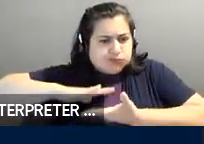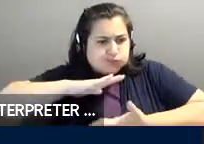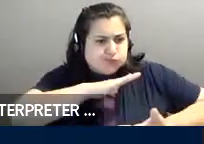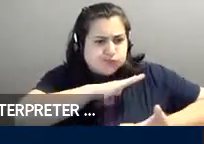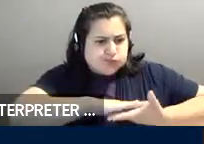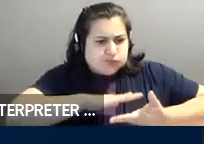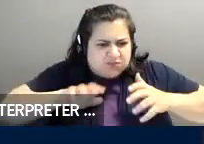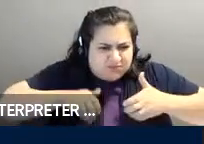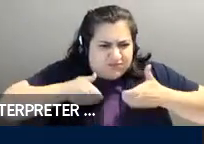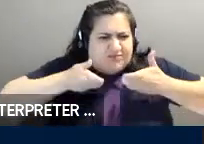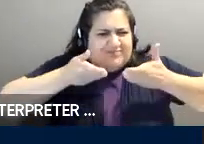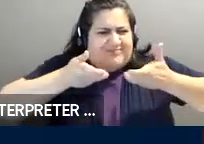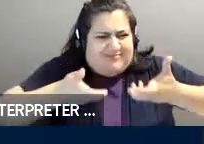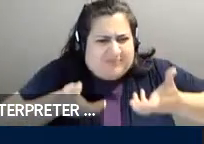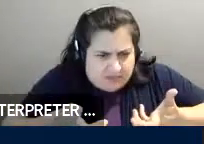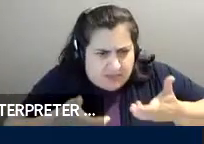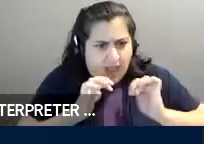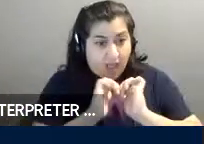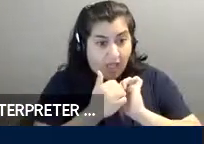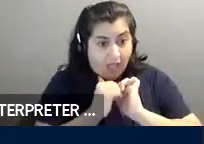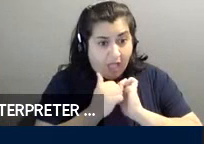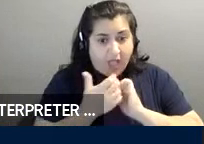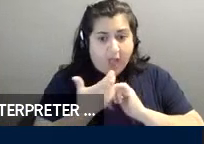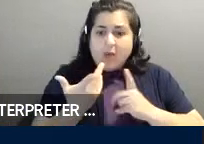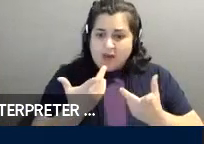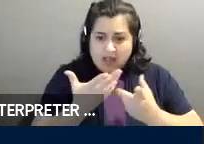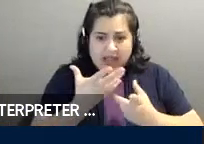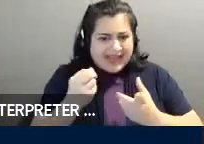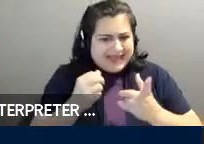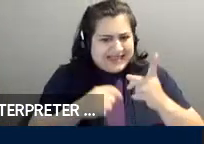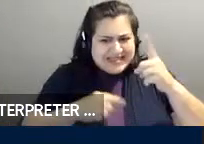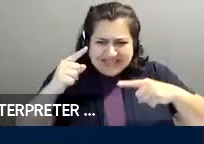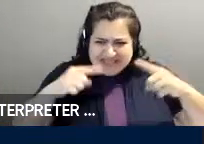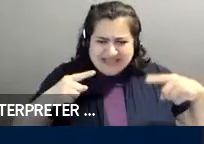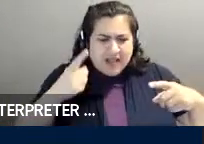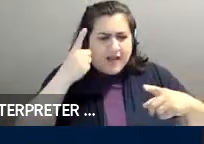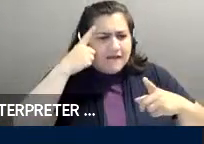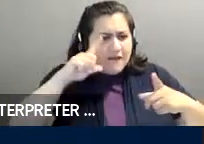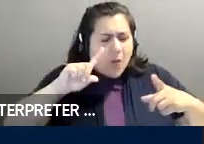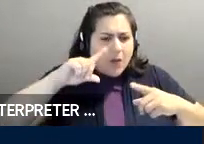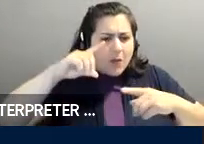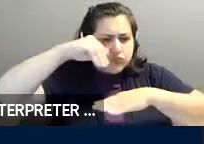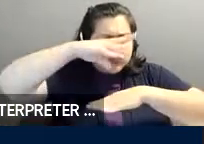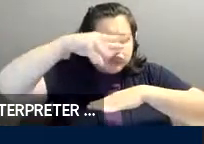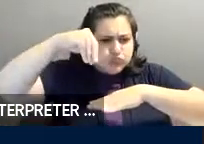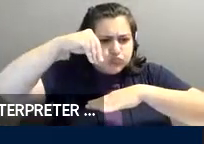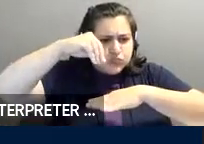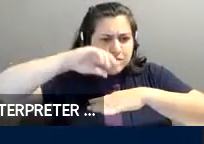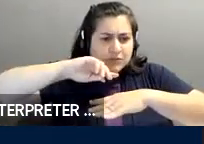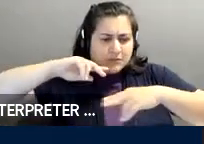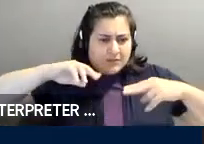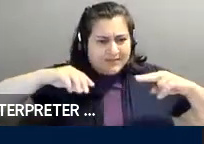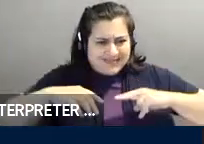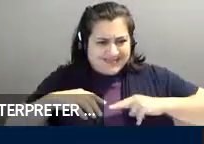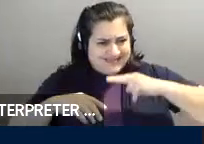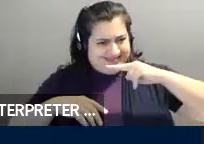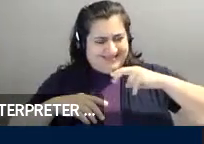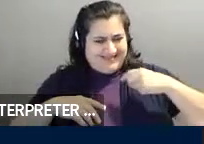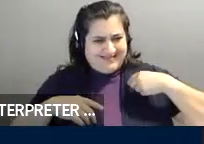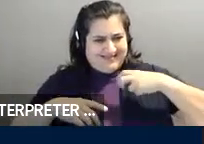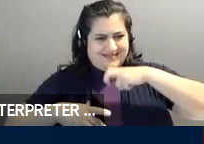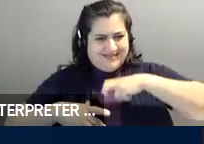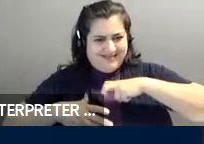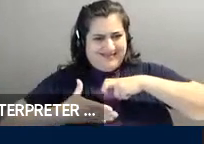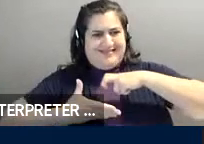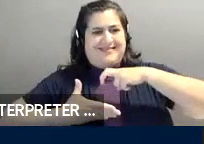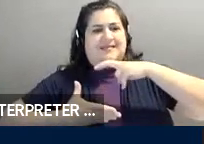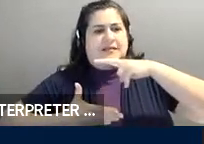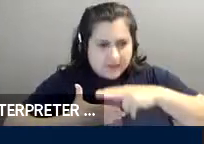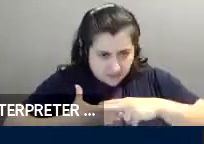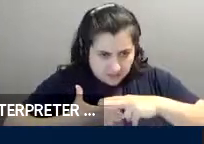those kind of fall under what the MDE standard actually supports.